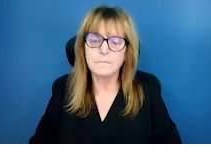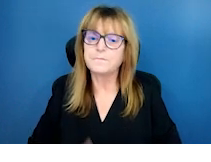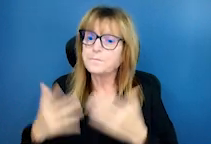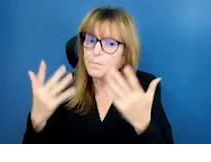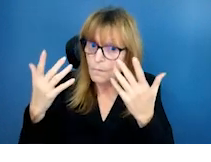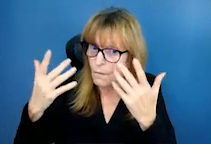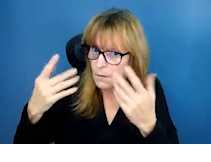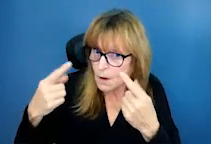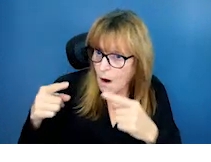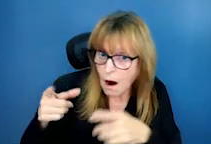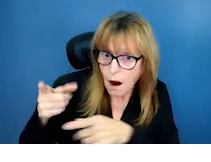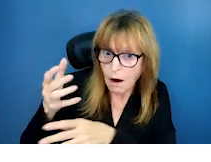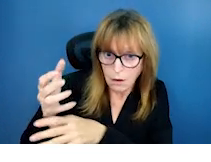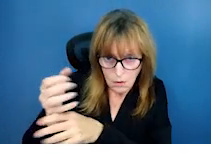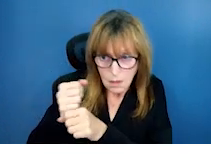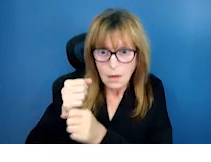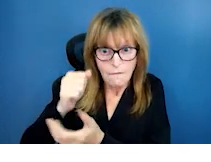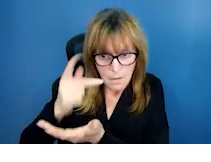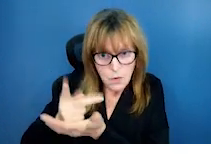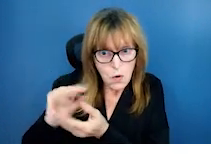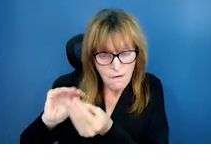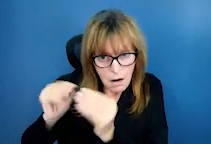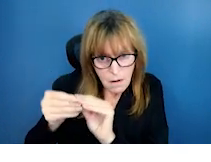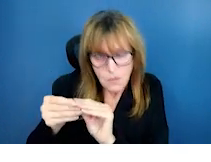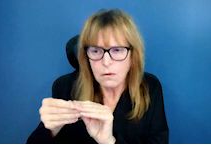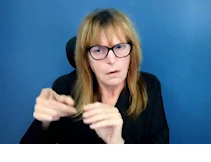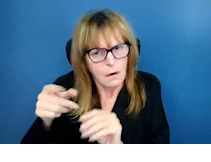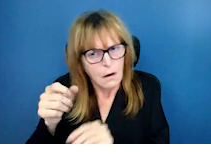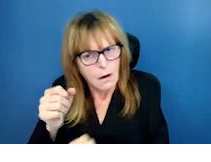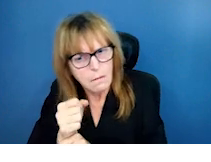of June 1, 2023 to May 31, 2024.